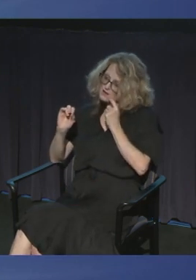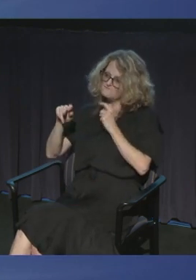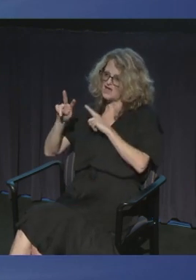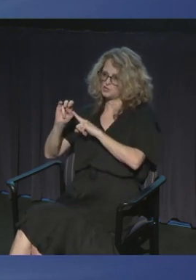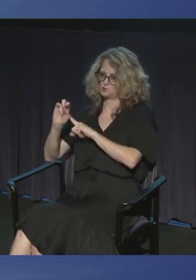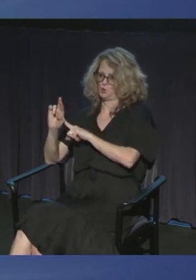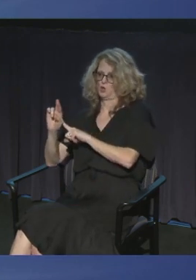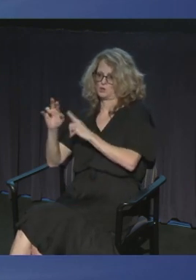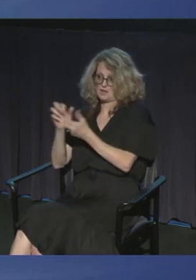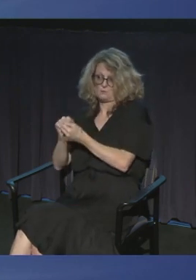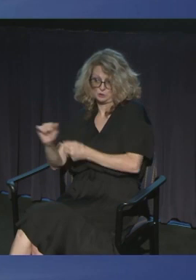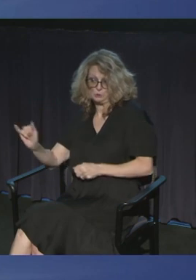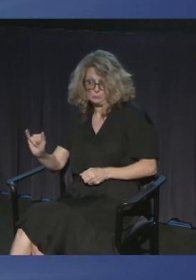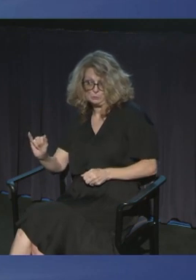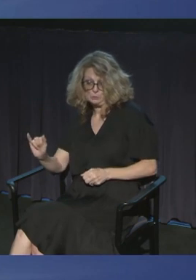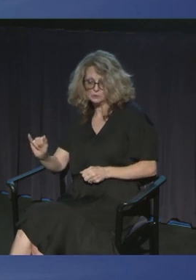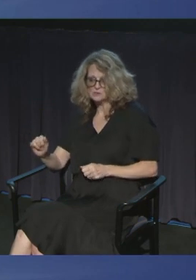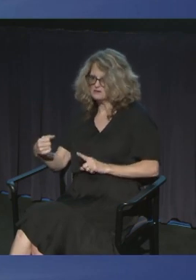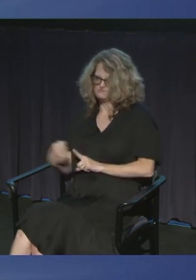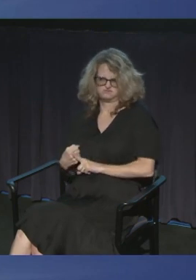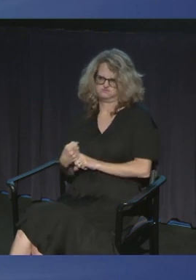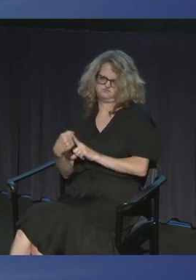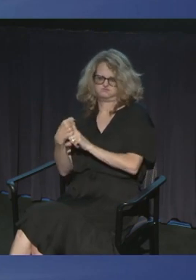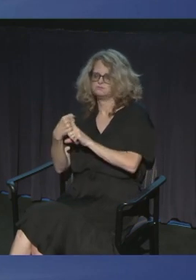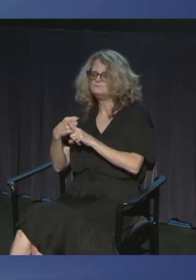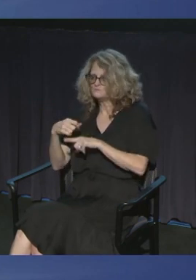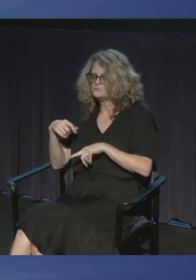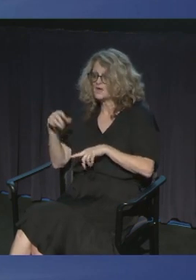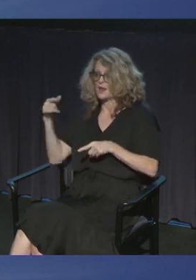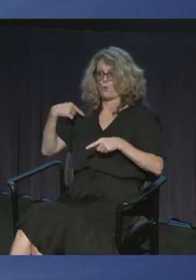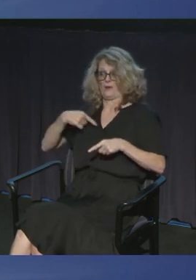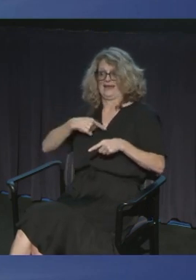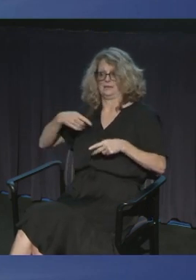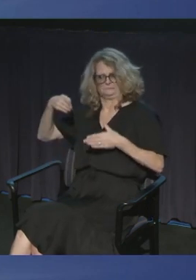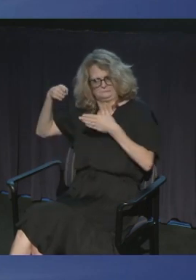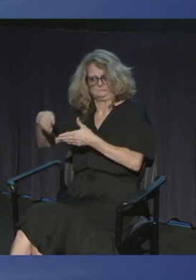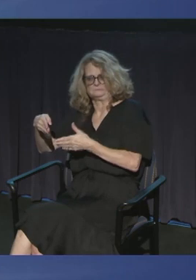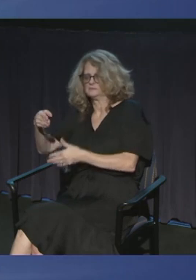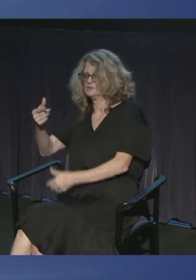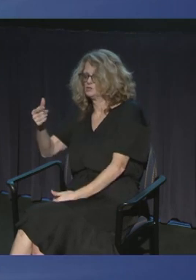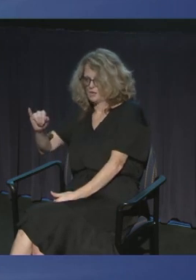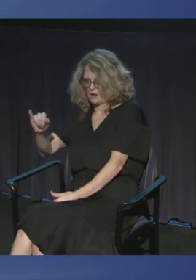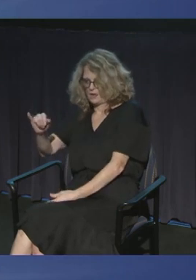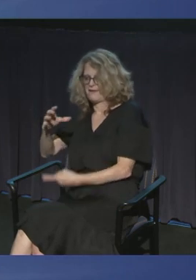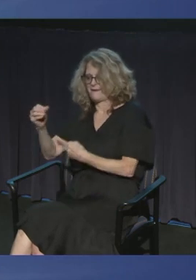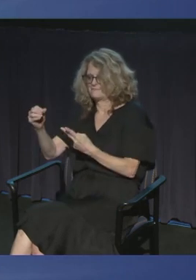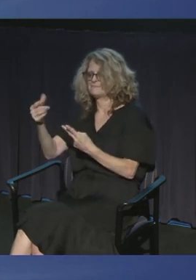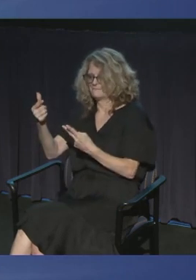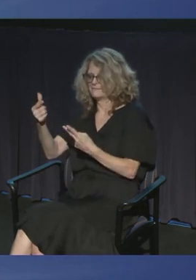MUCH THAT ONE CAN DO. SO WE WERE MOSTLY INTERESTED IN THIS PHASE, G.I. DAMAGE AND